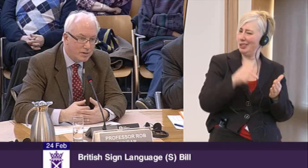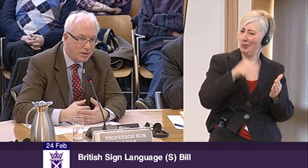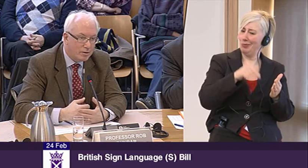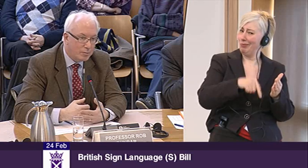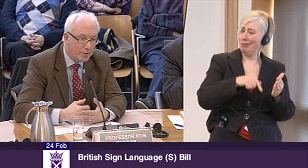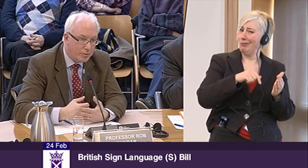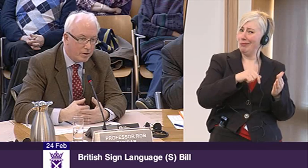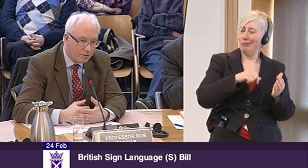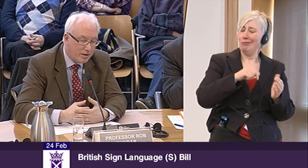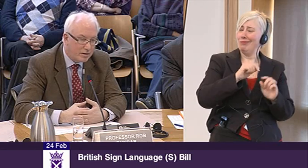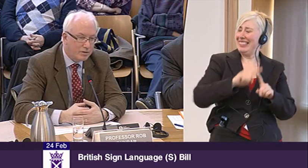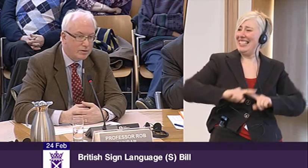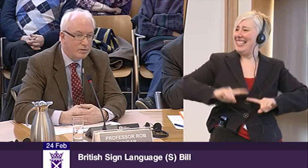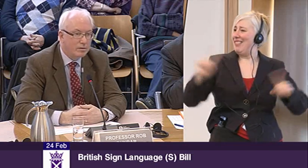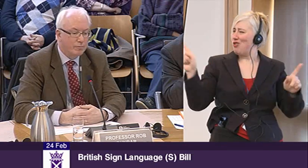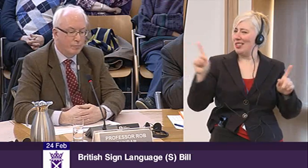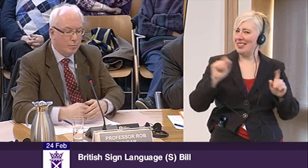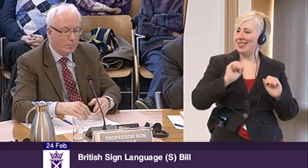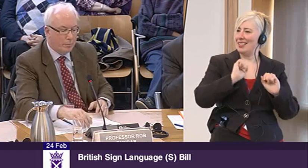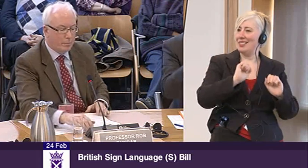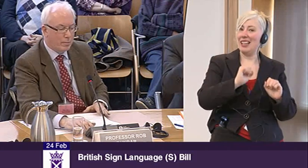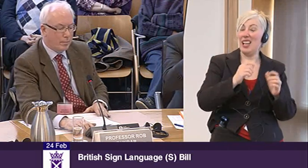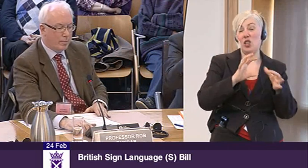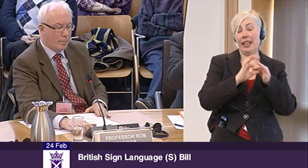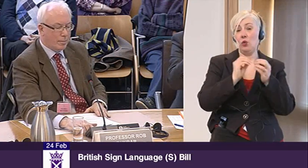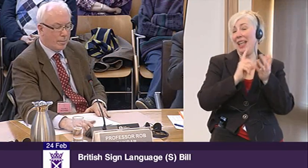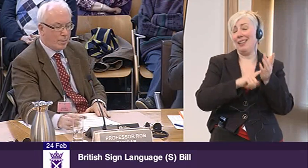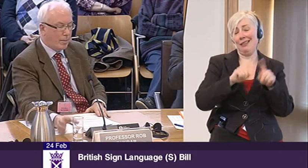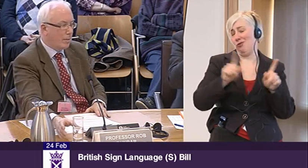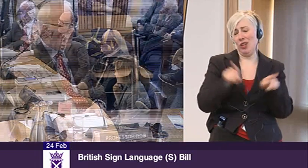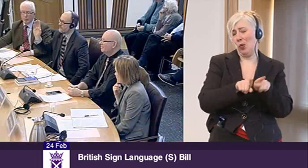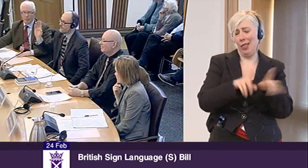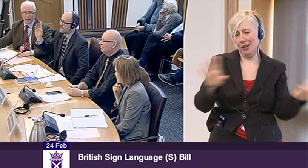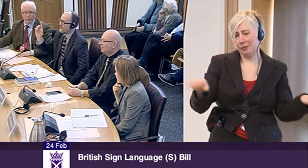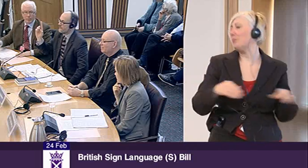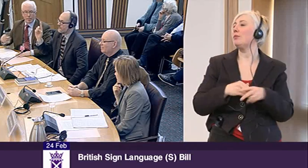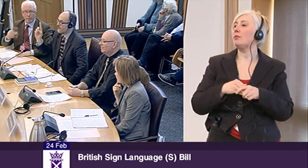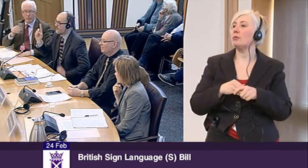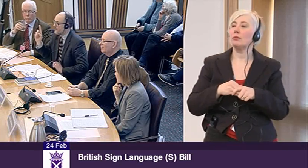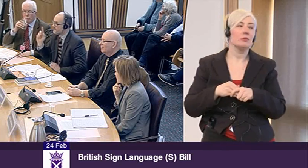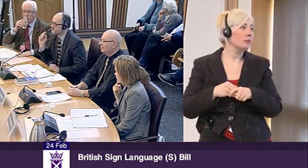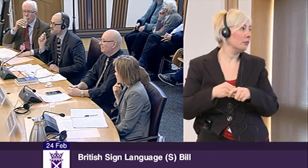priorities in relation to British Sign Language.